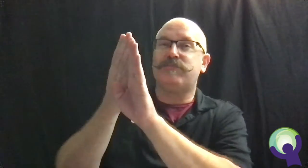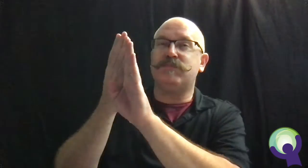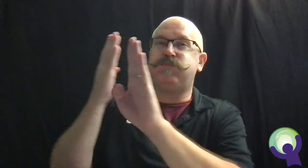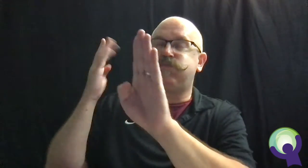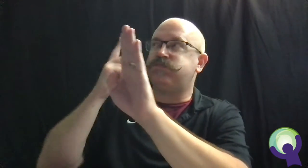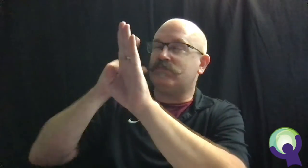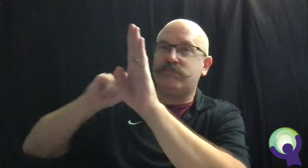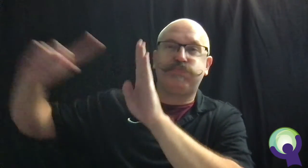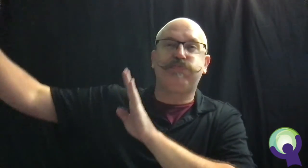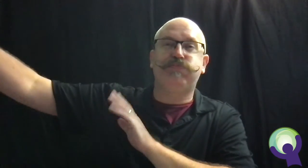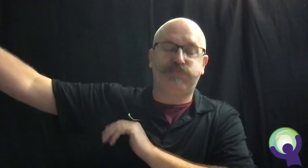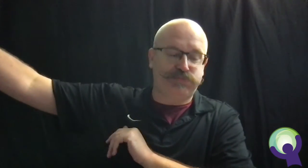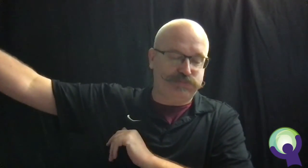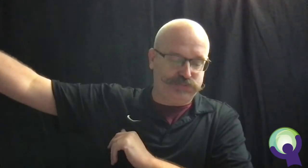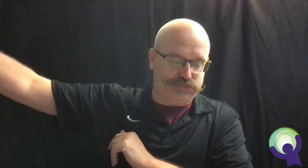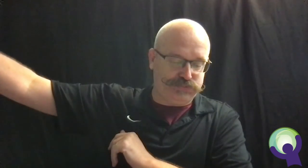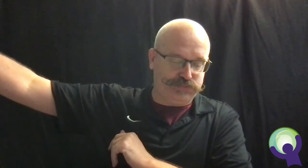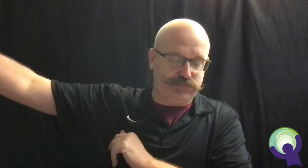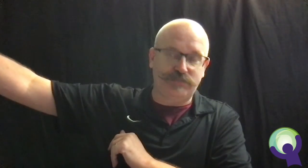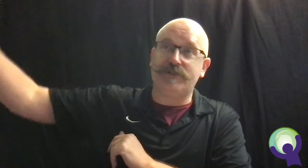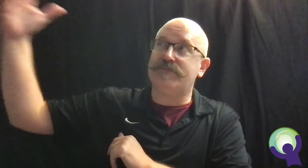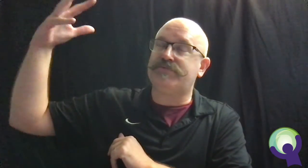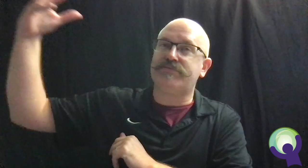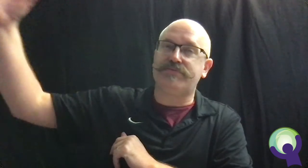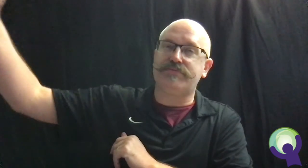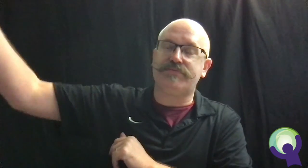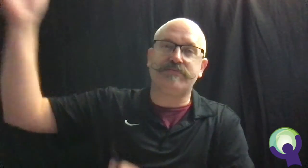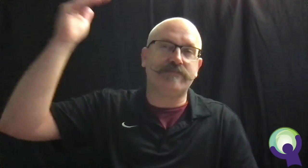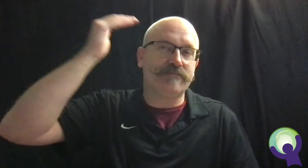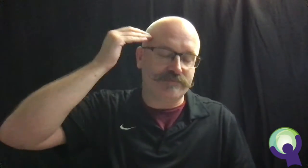It took a while, but a door opened.